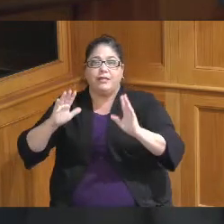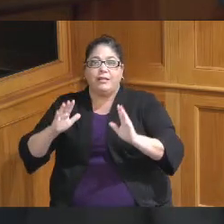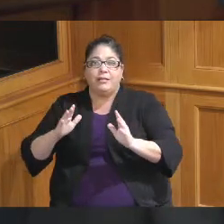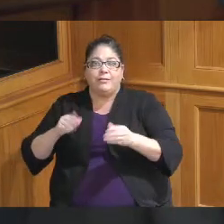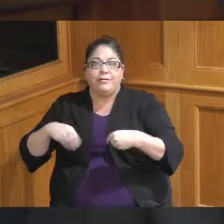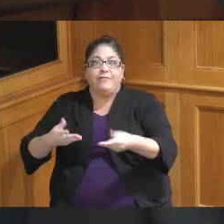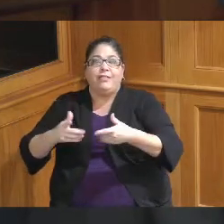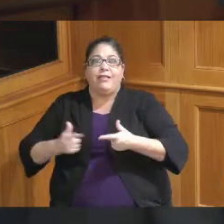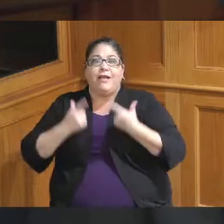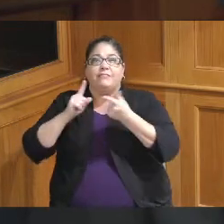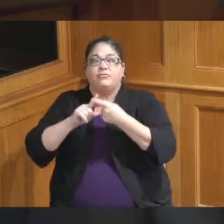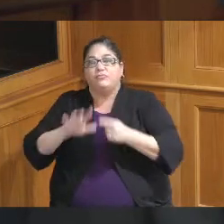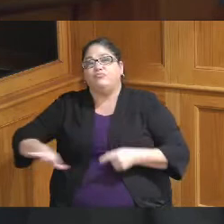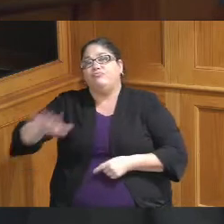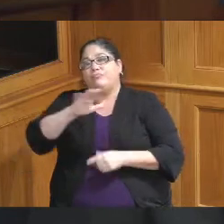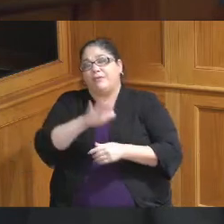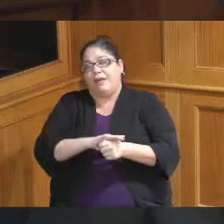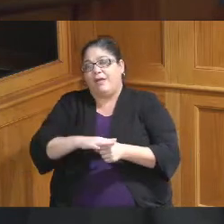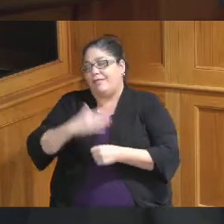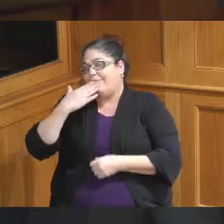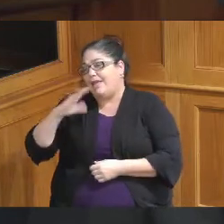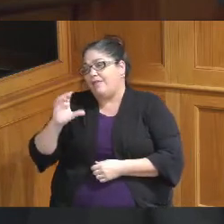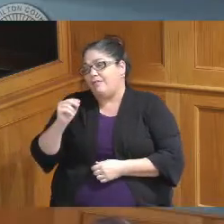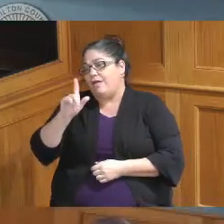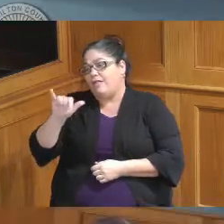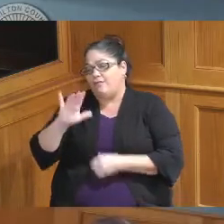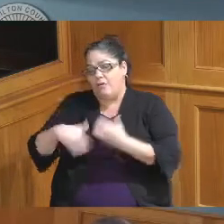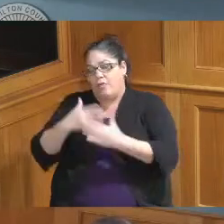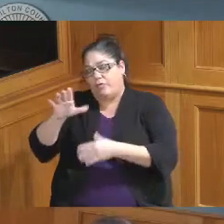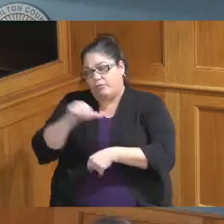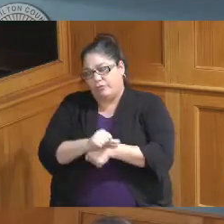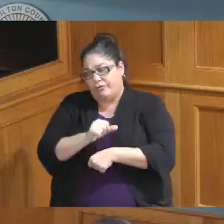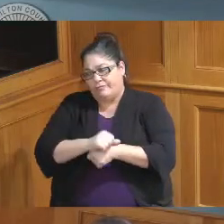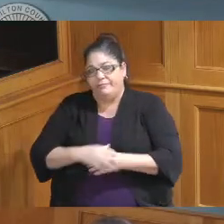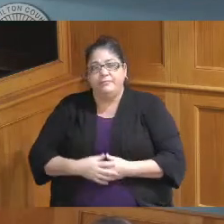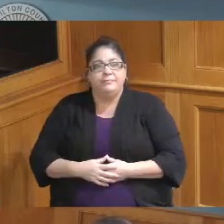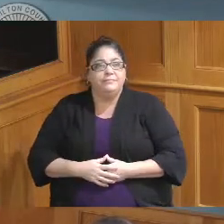throughout the county so thank you Holly for all your work on it Commissioner D thank you I was